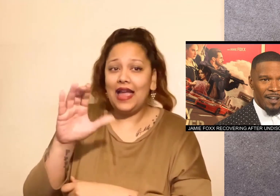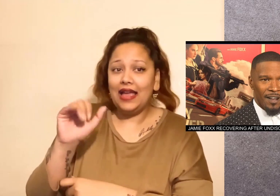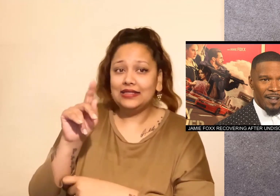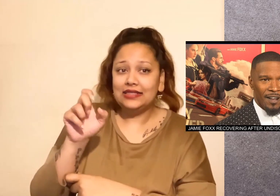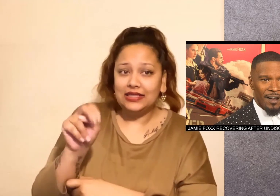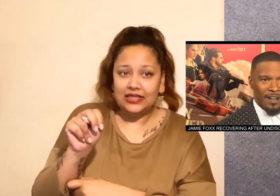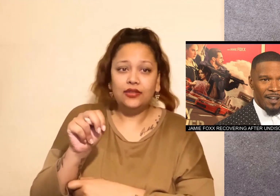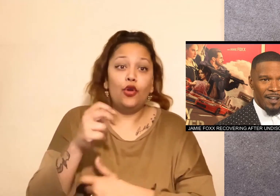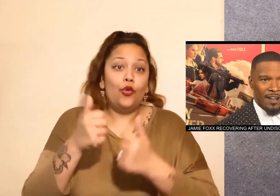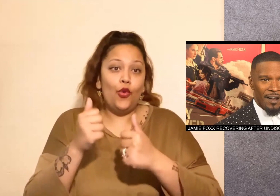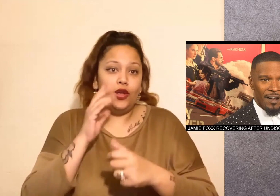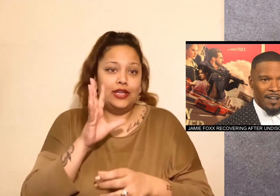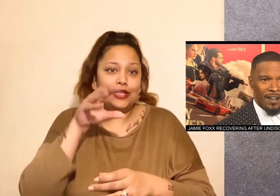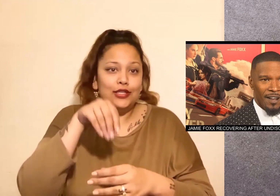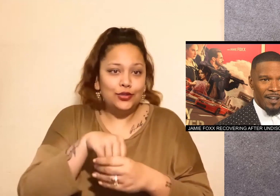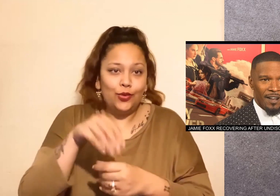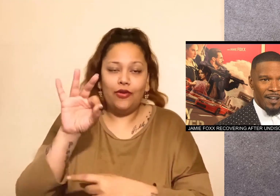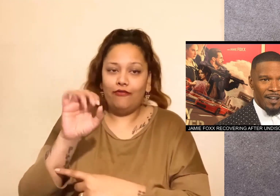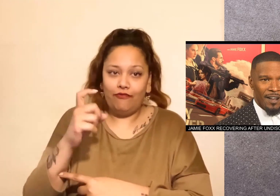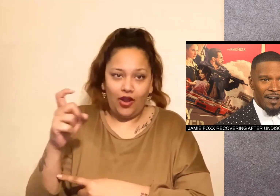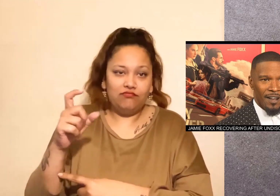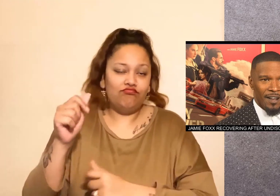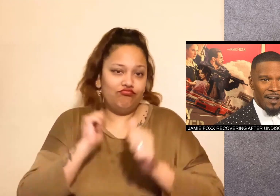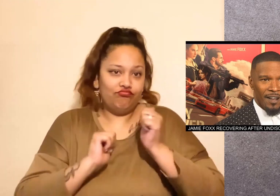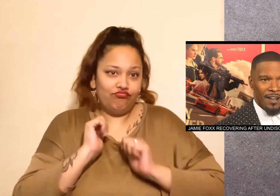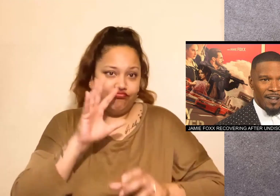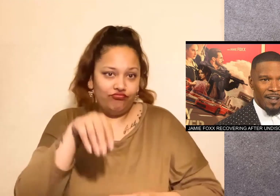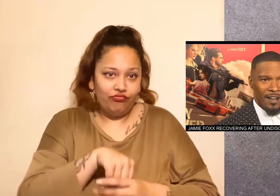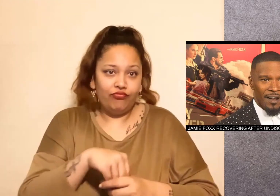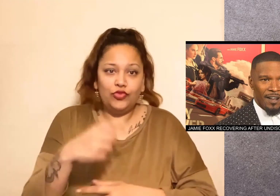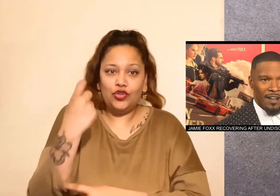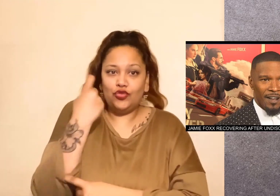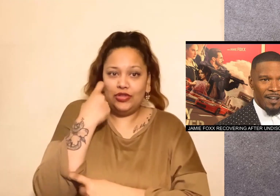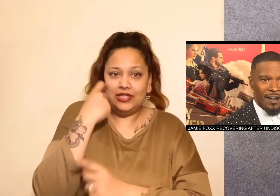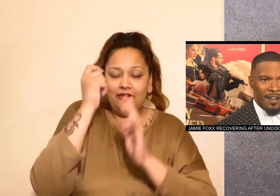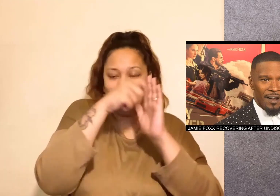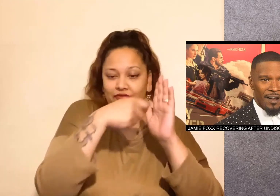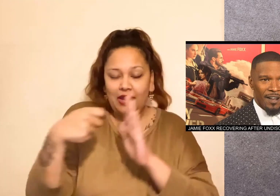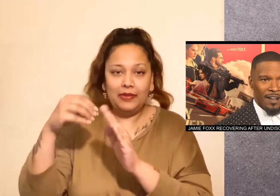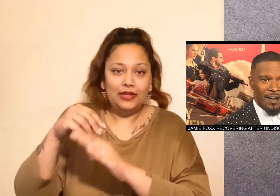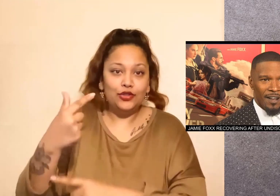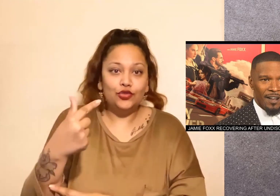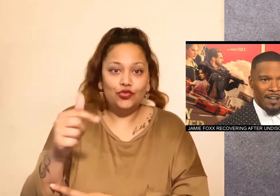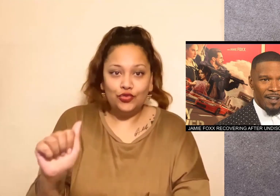the movie Back in Action which includes Foxx had recently been filming in Georgia